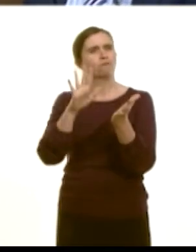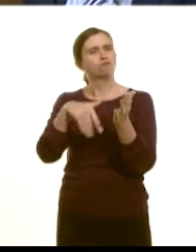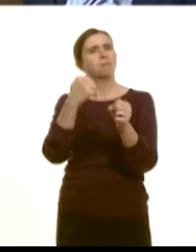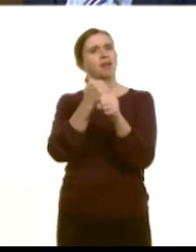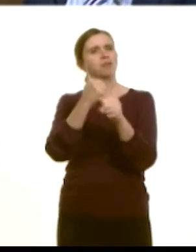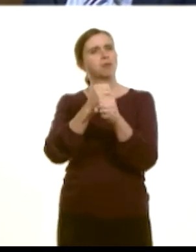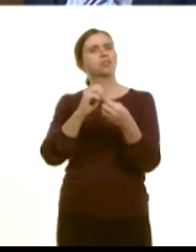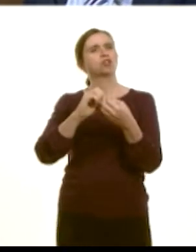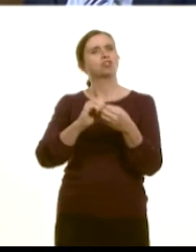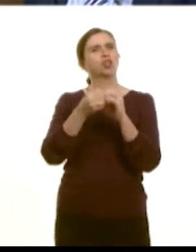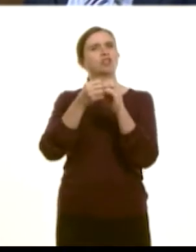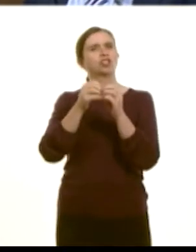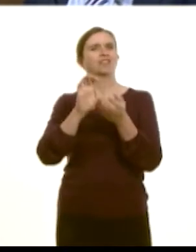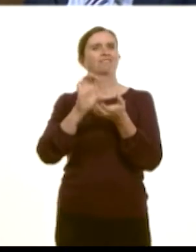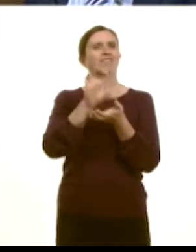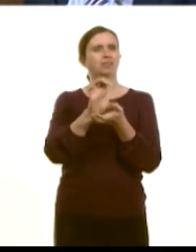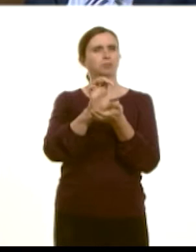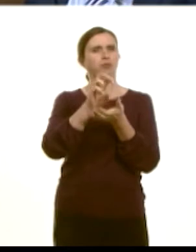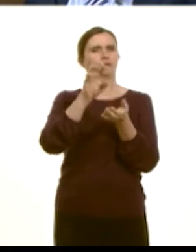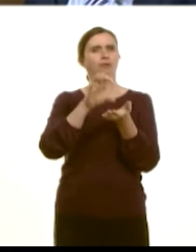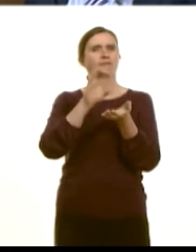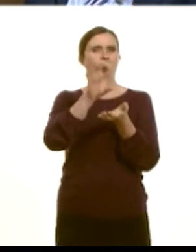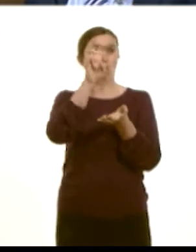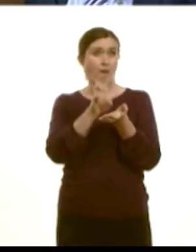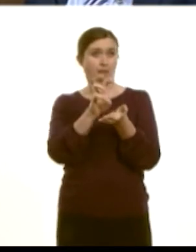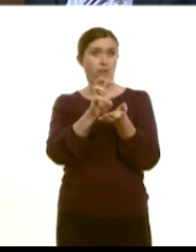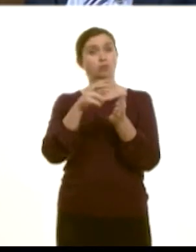regeneration investment fund for Wales, to deliver a new retail-led development in Neath town centre.